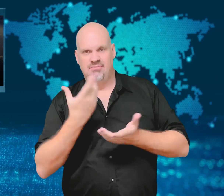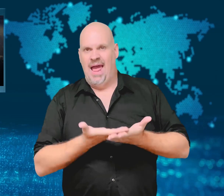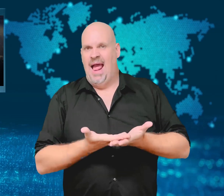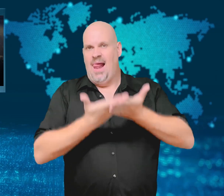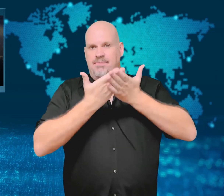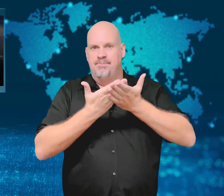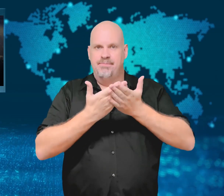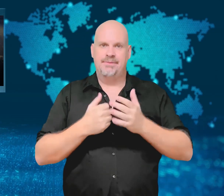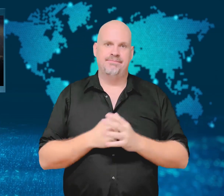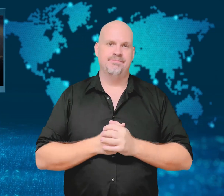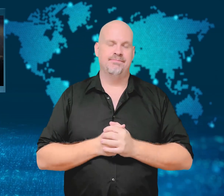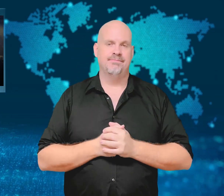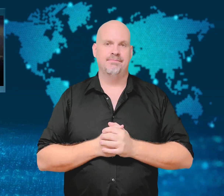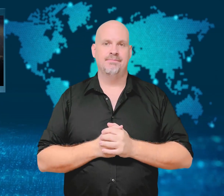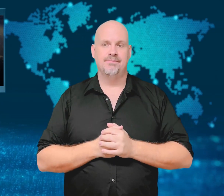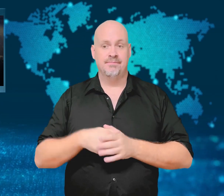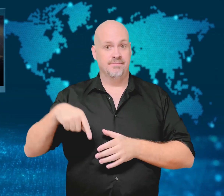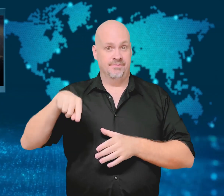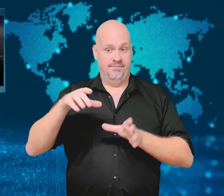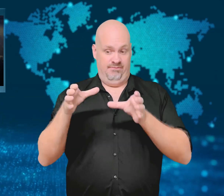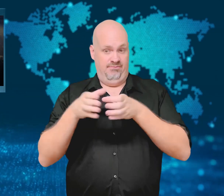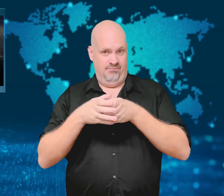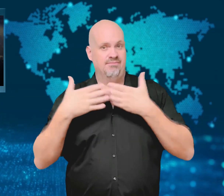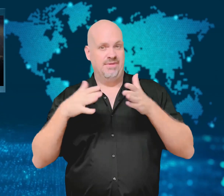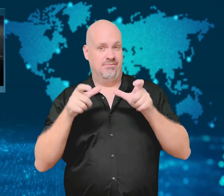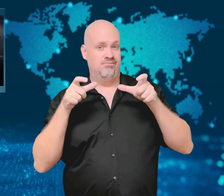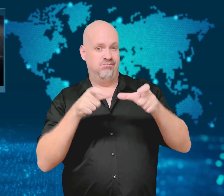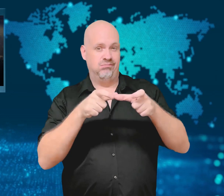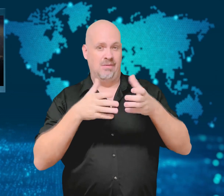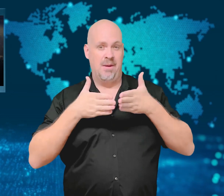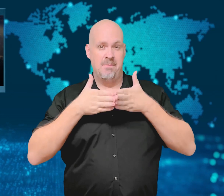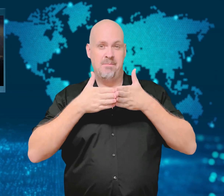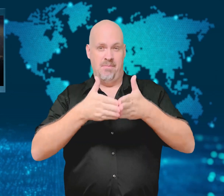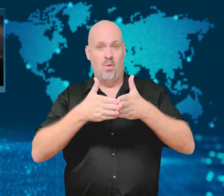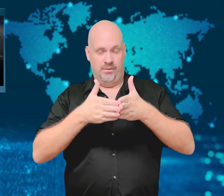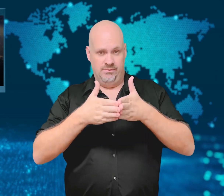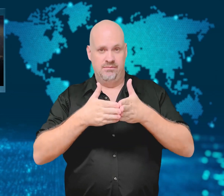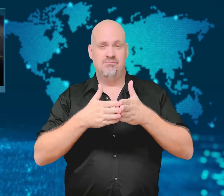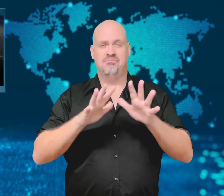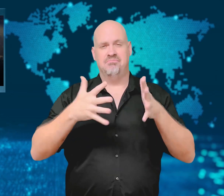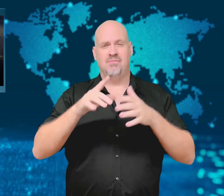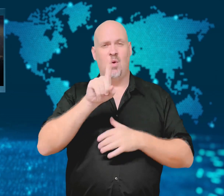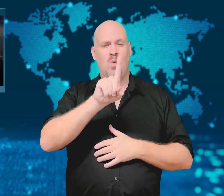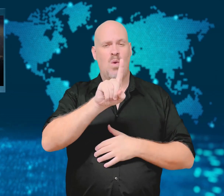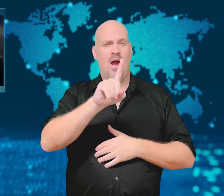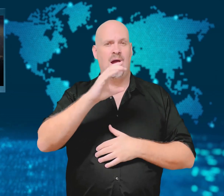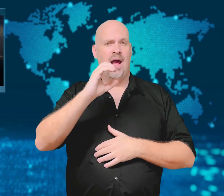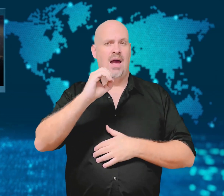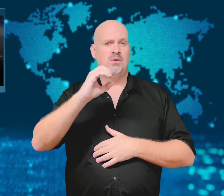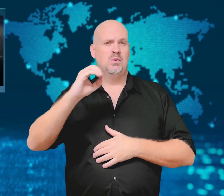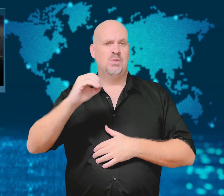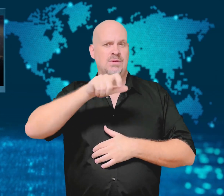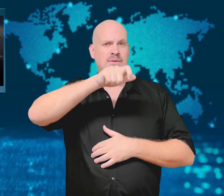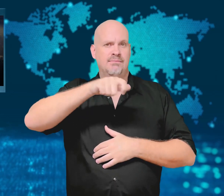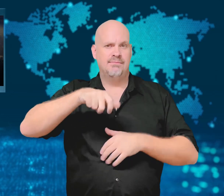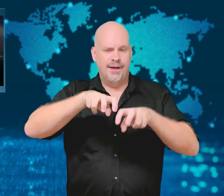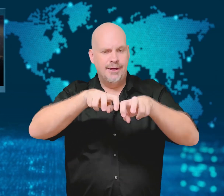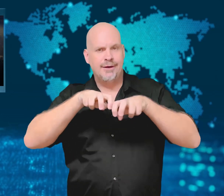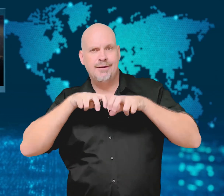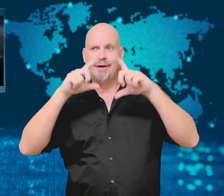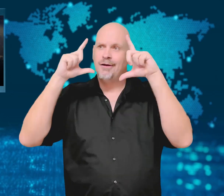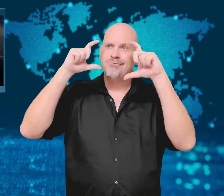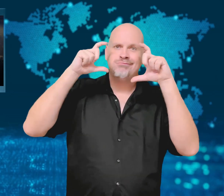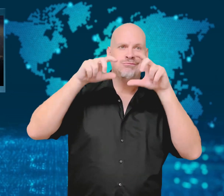The Peruvian Indigenous community stopped the boats of